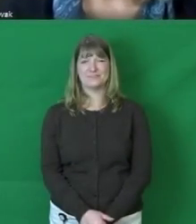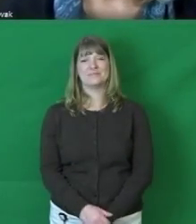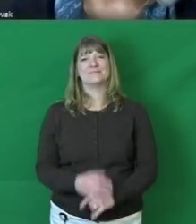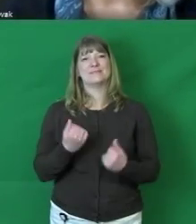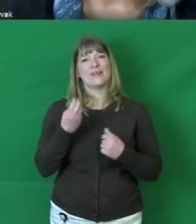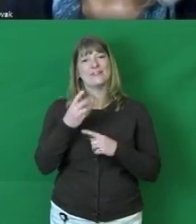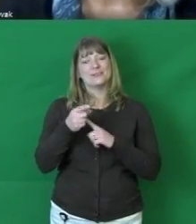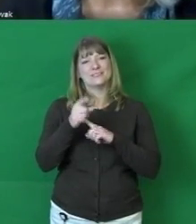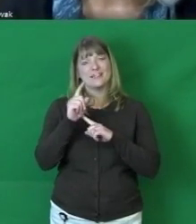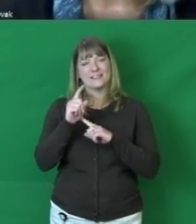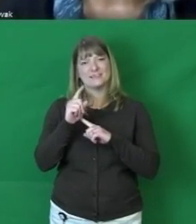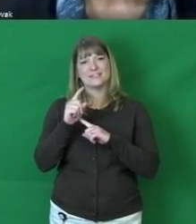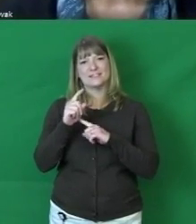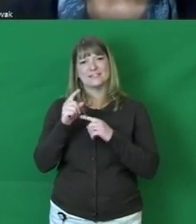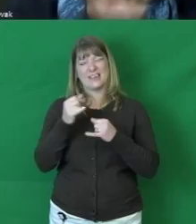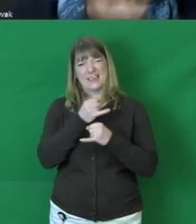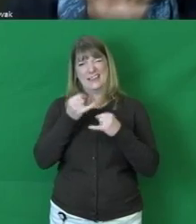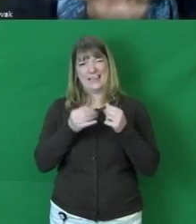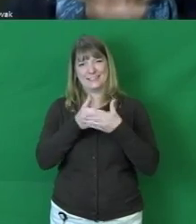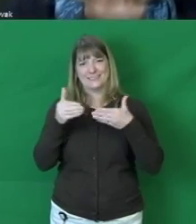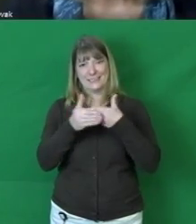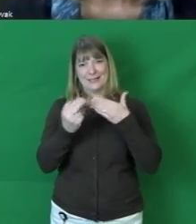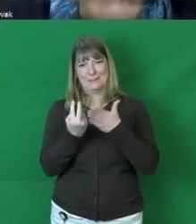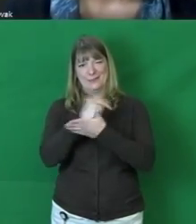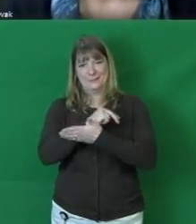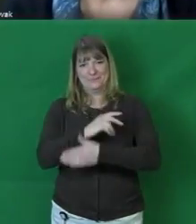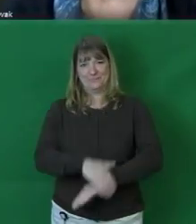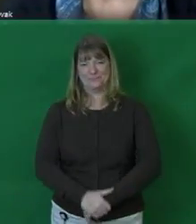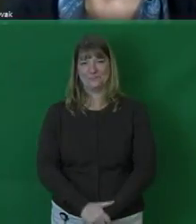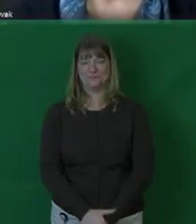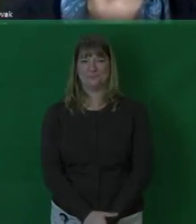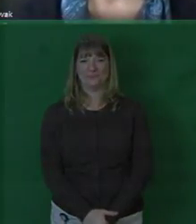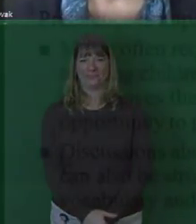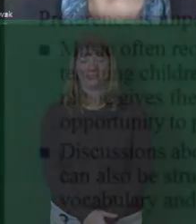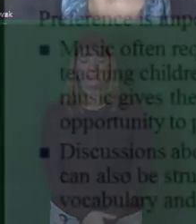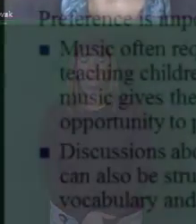I'm going to give you a few seconds to review the last slide.